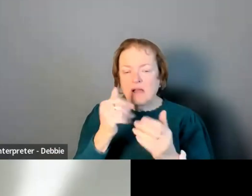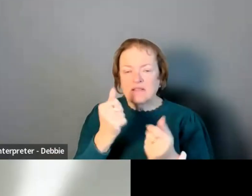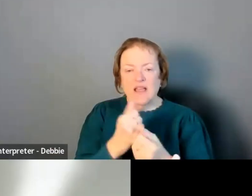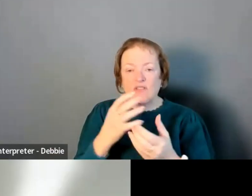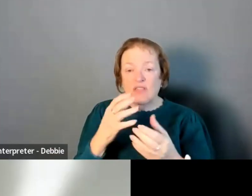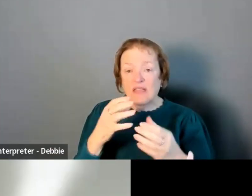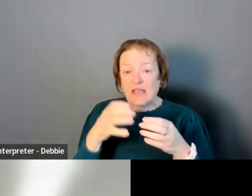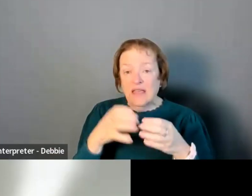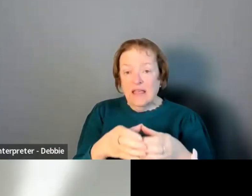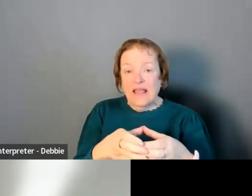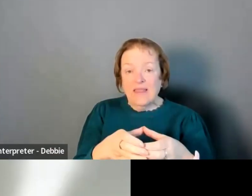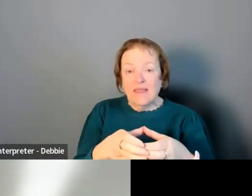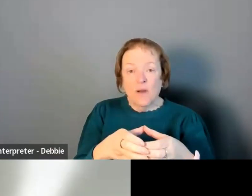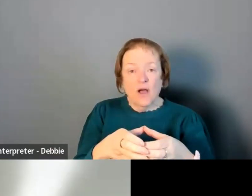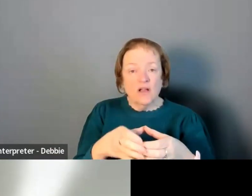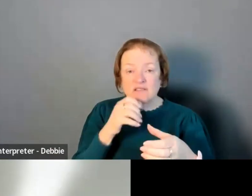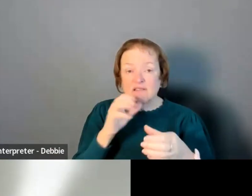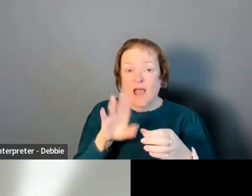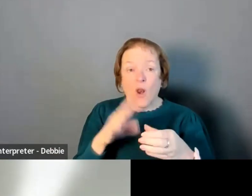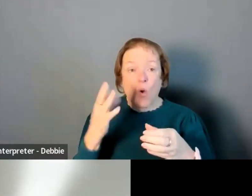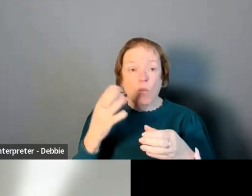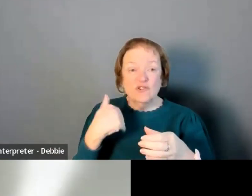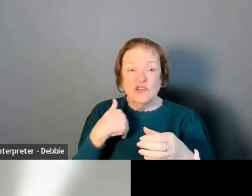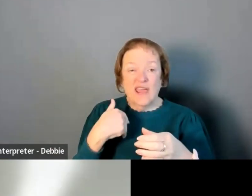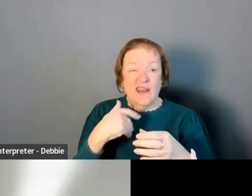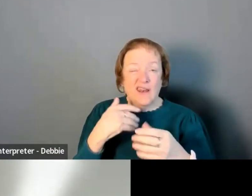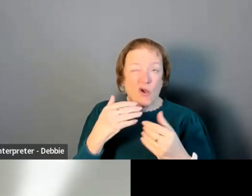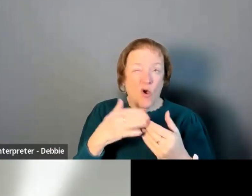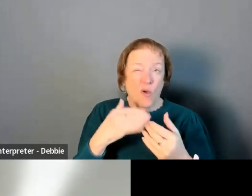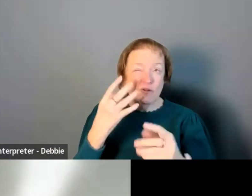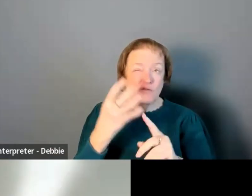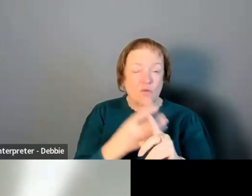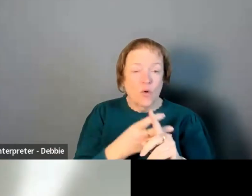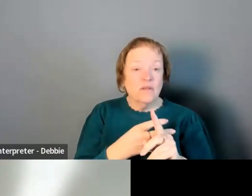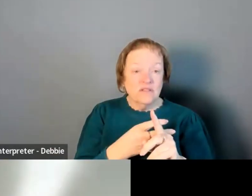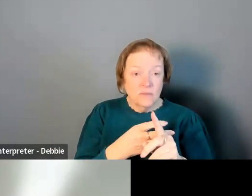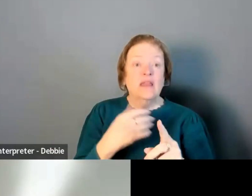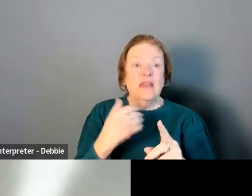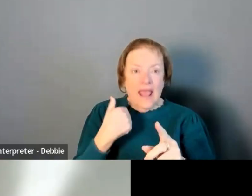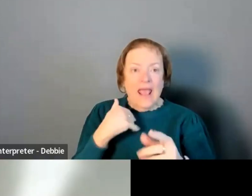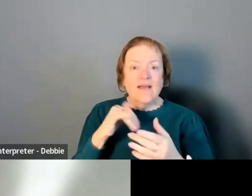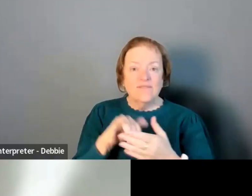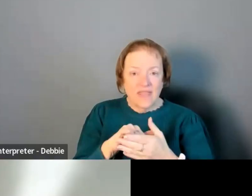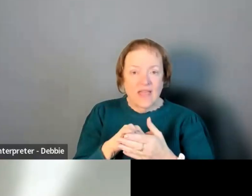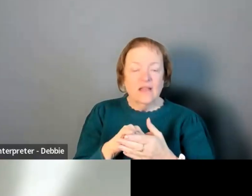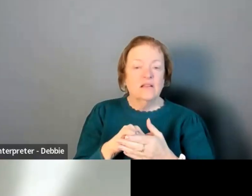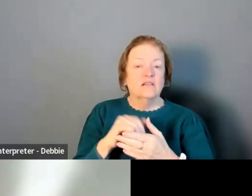not open, she'd had it for almost 4 months, was her SAMBA. We took it out, we got it hooked up.